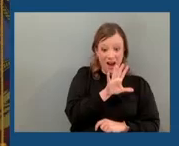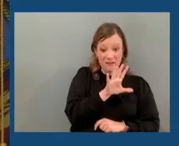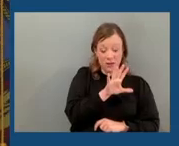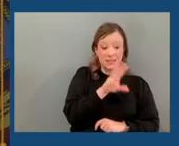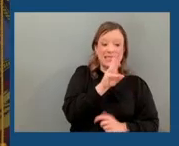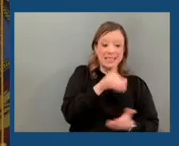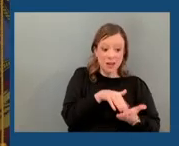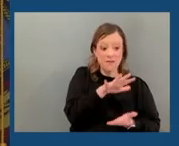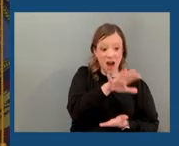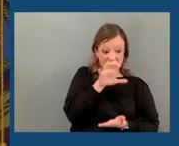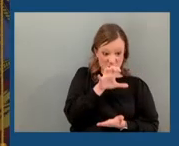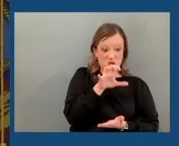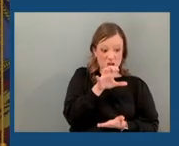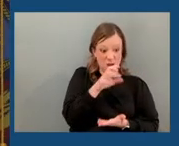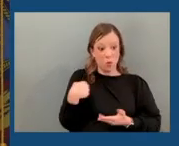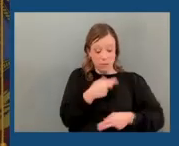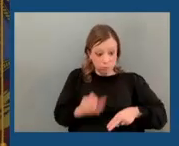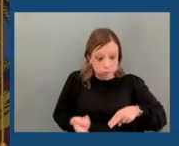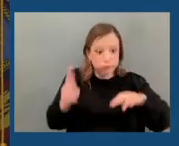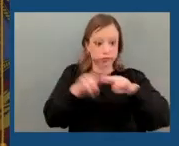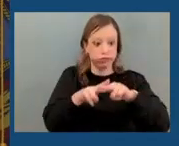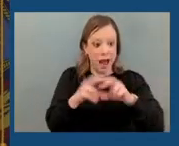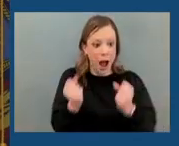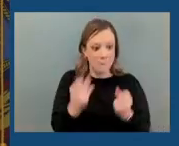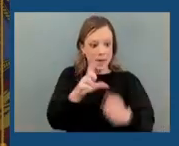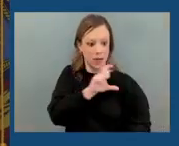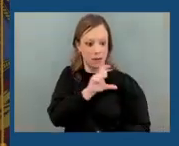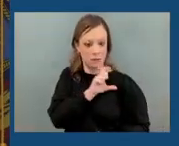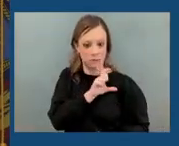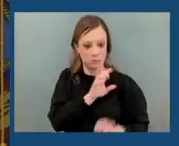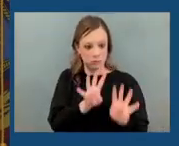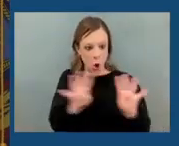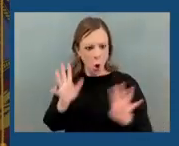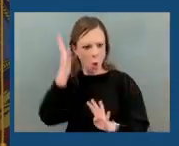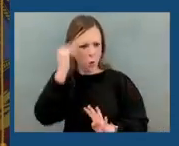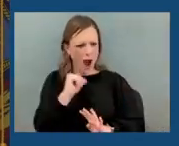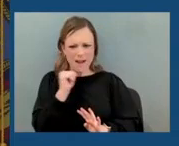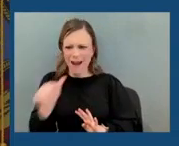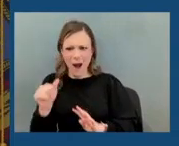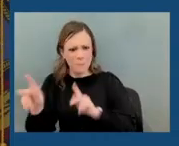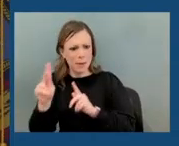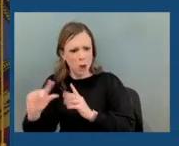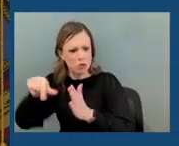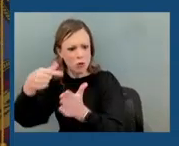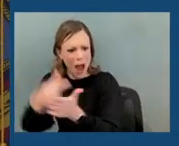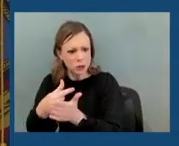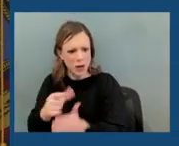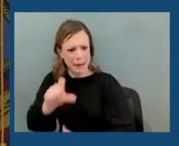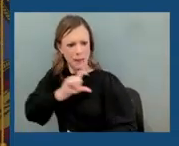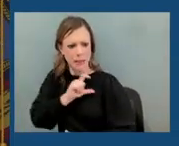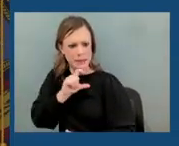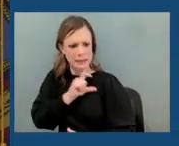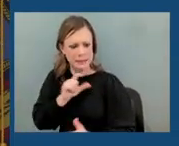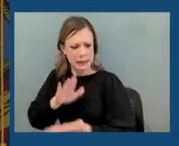But also we had to do. I said, why aren't we getting more people through what's taking so long? I'm so impatient. Well, we have two academies here.